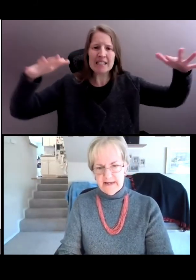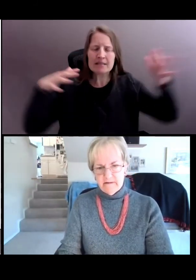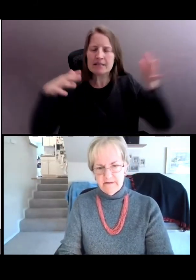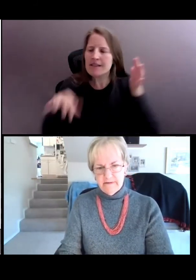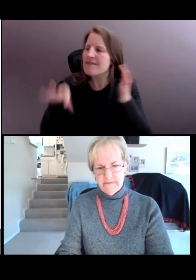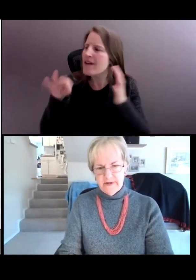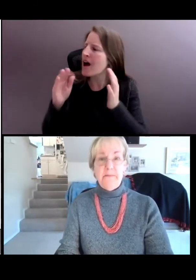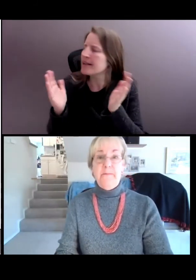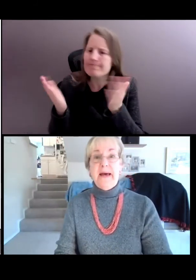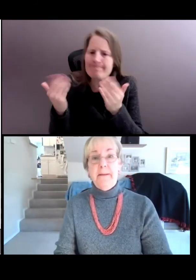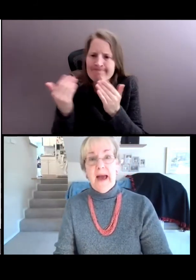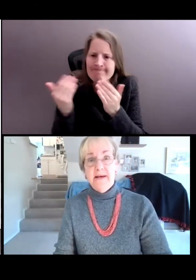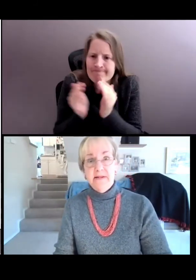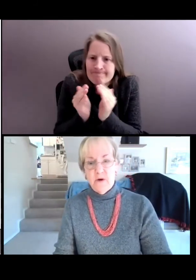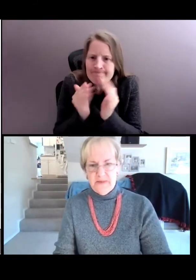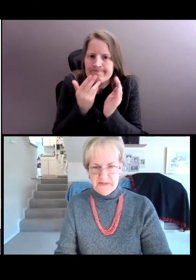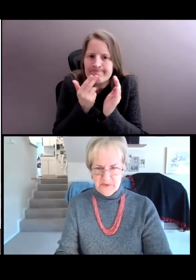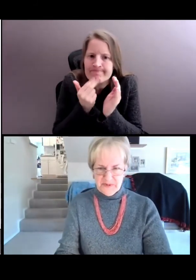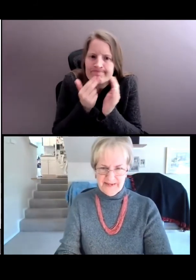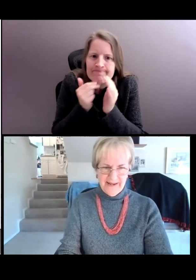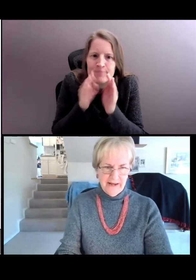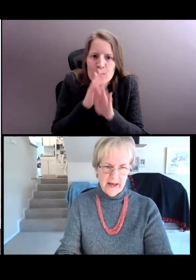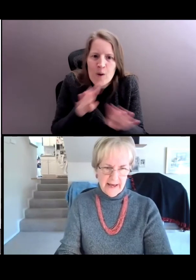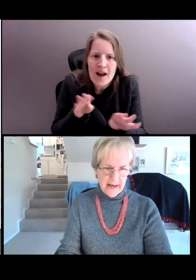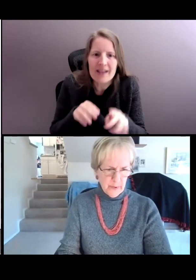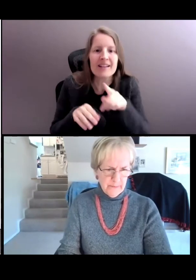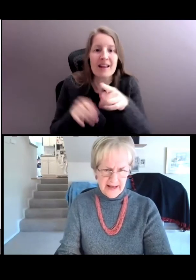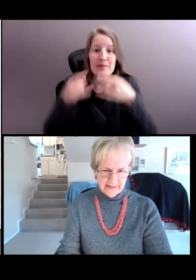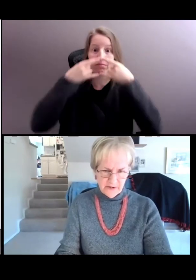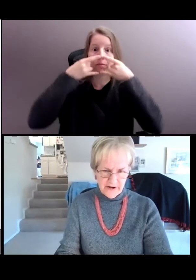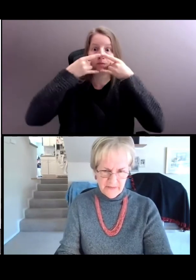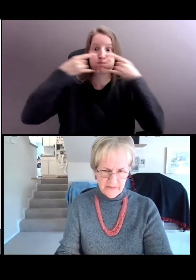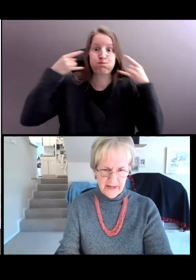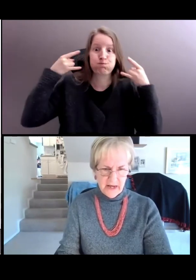There is a big mask on this person I can't put masks on everybody here